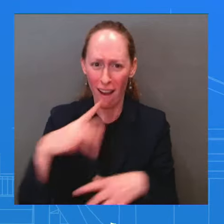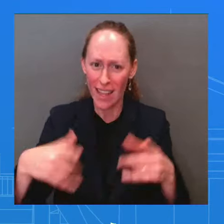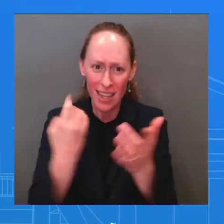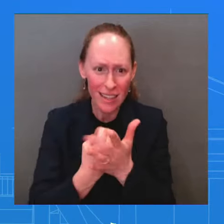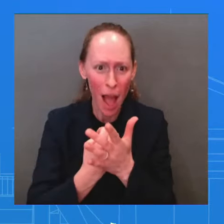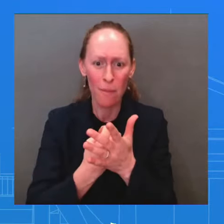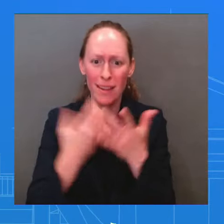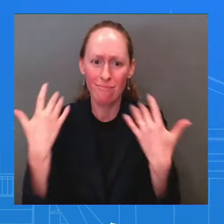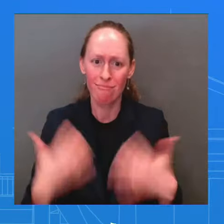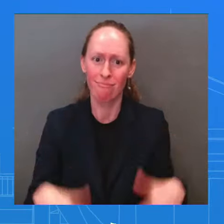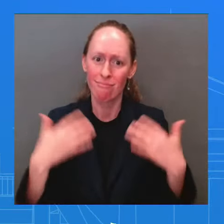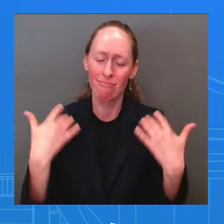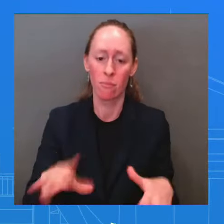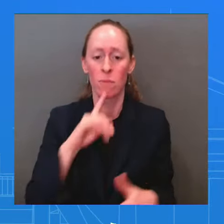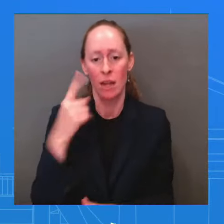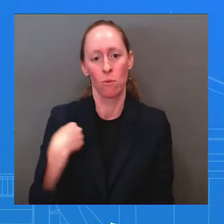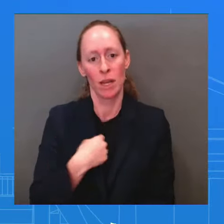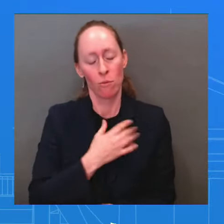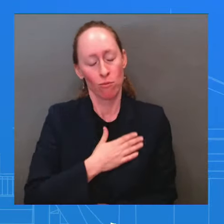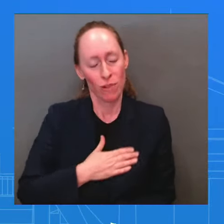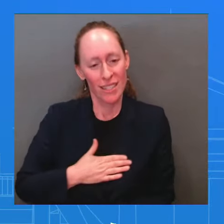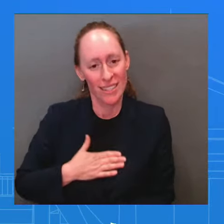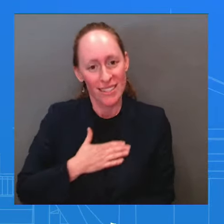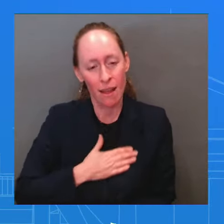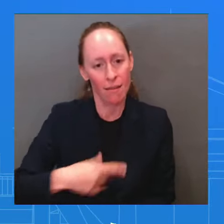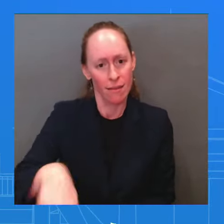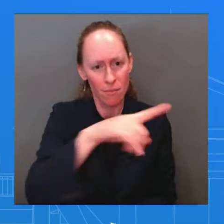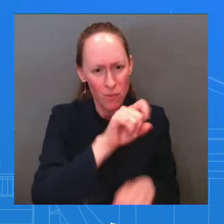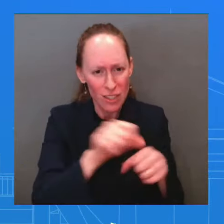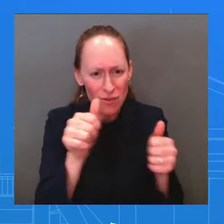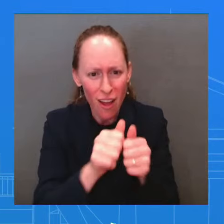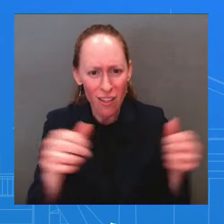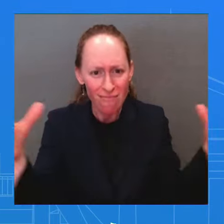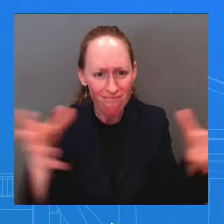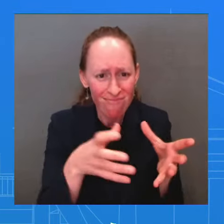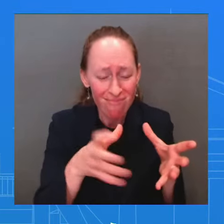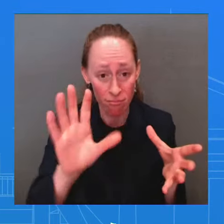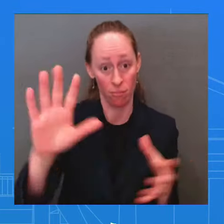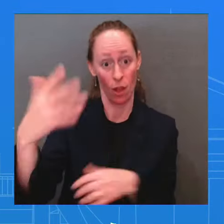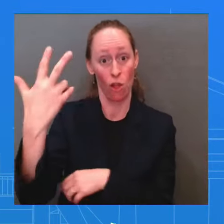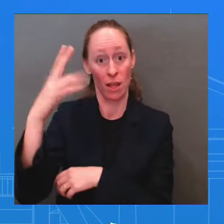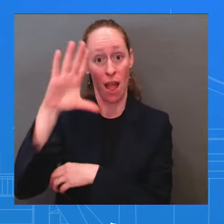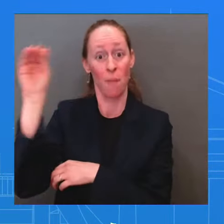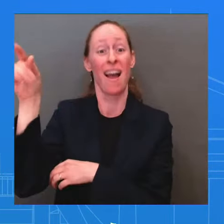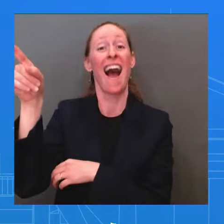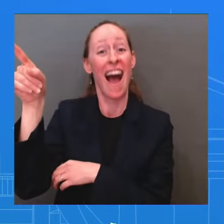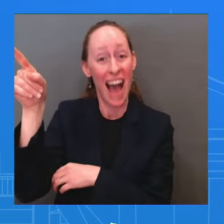and that companies have made their significant offers, but he believes that they must go further to ensure that record corporate profits